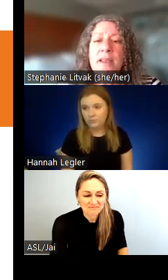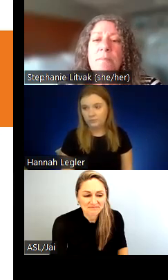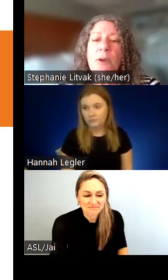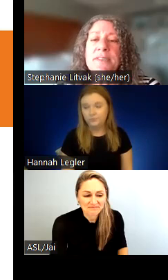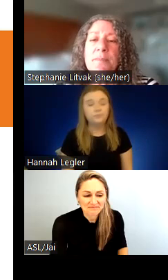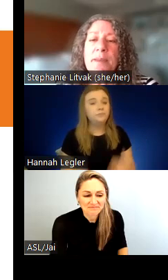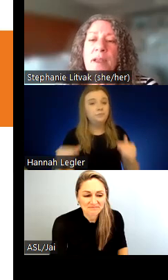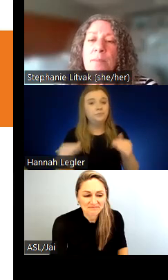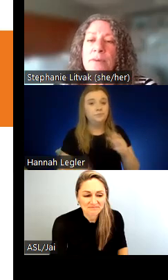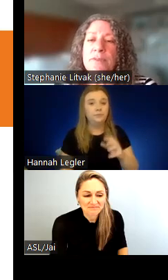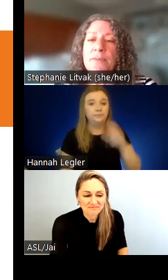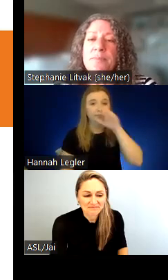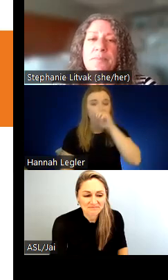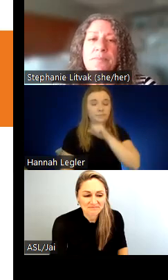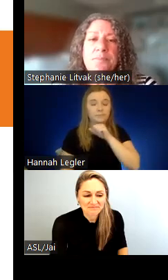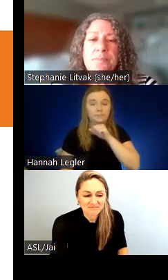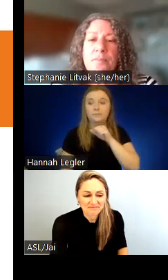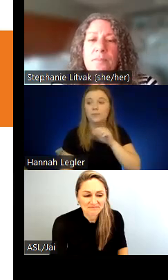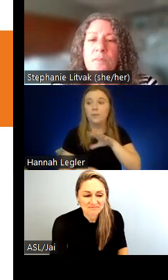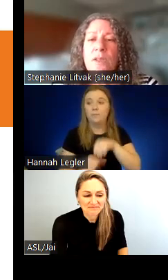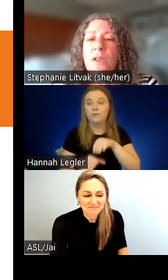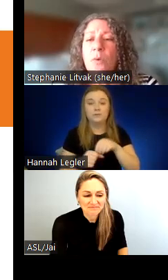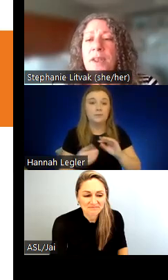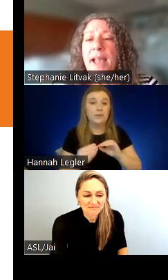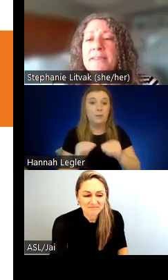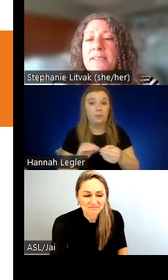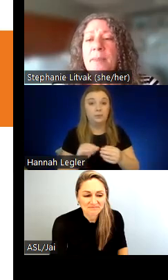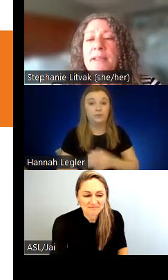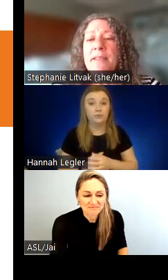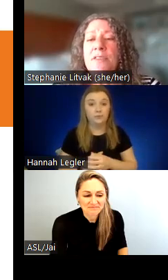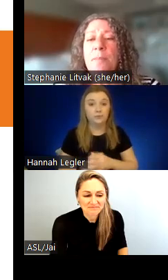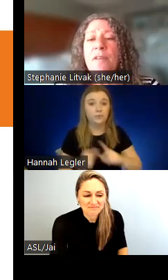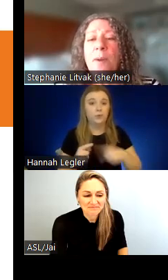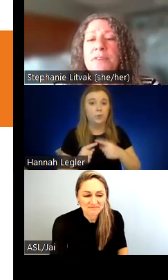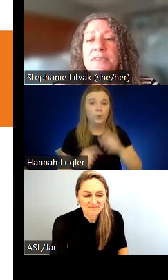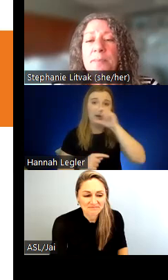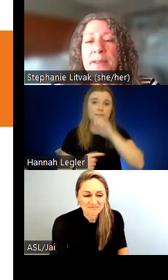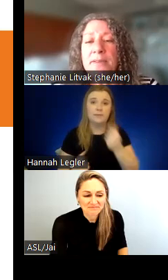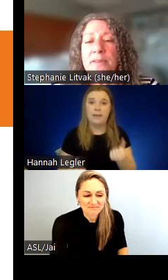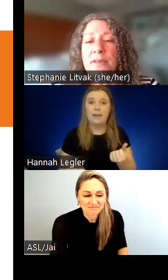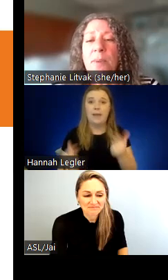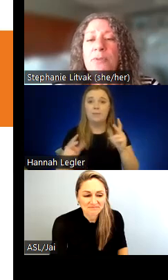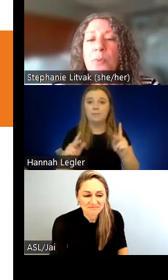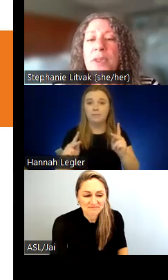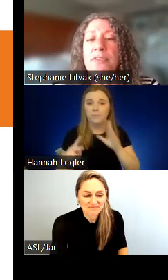Estimating participant numbers, when estimating the number of participants, both with and